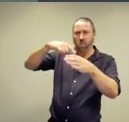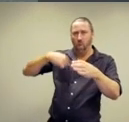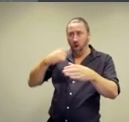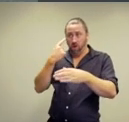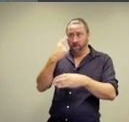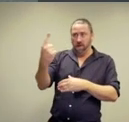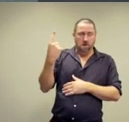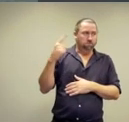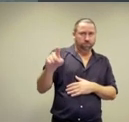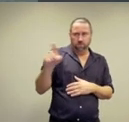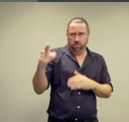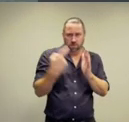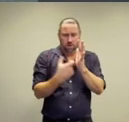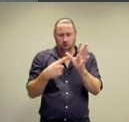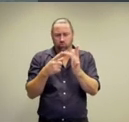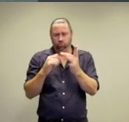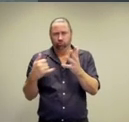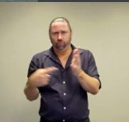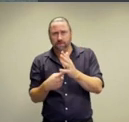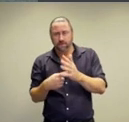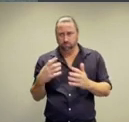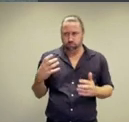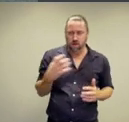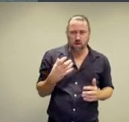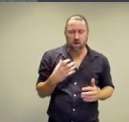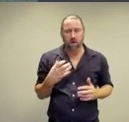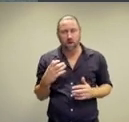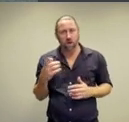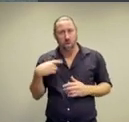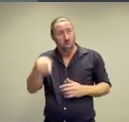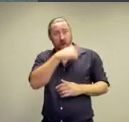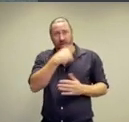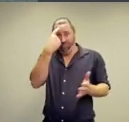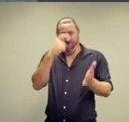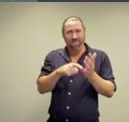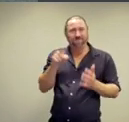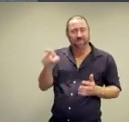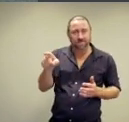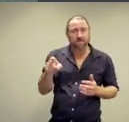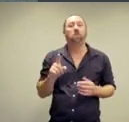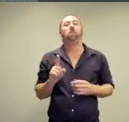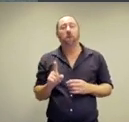of quite, I guess, you know, racist subculture,